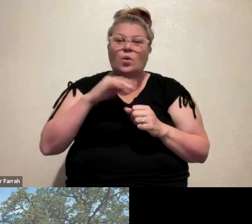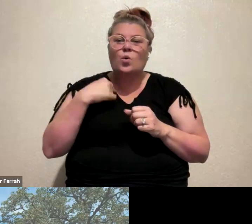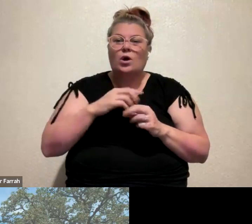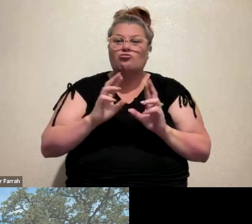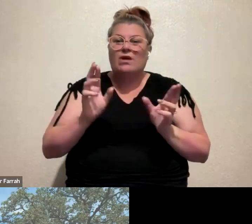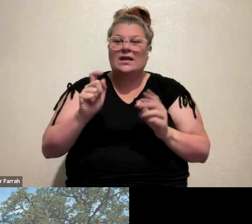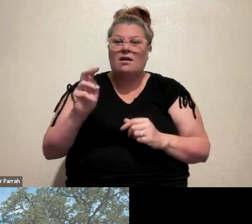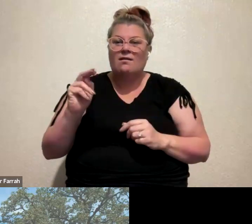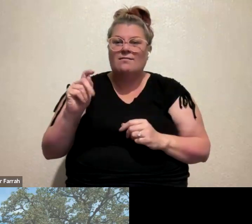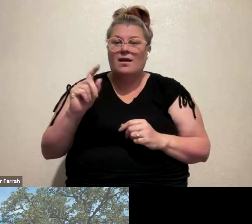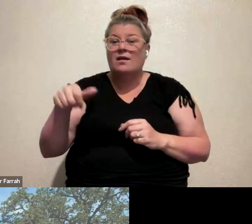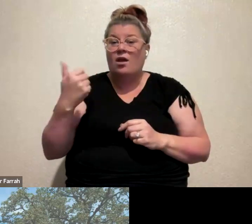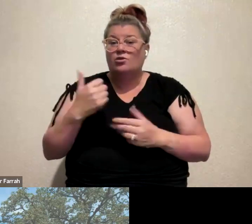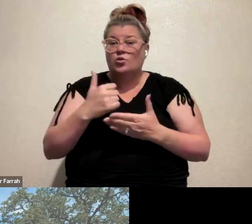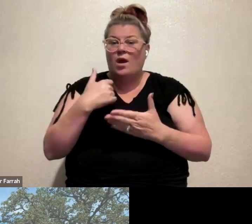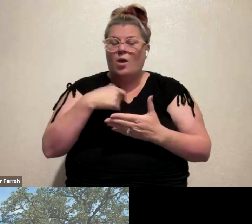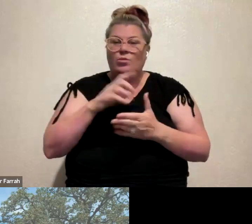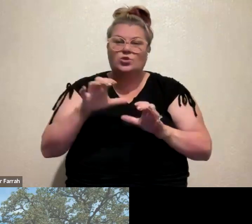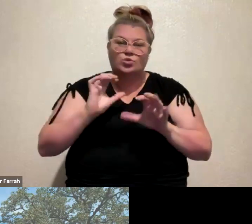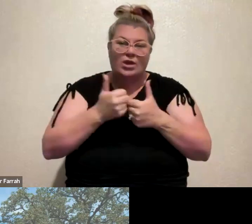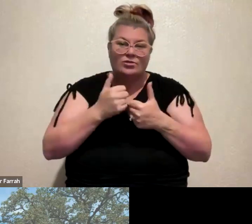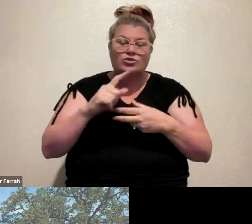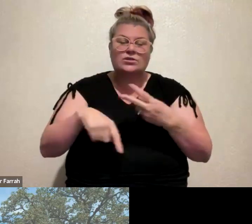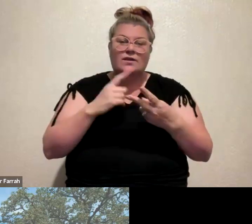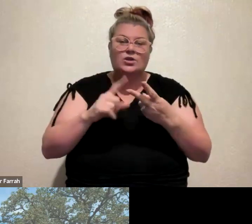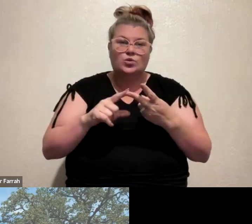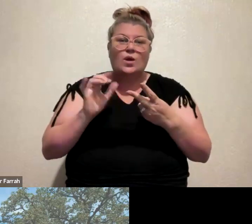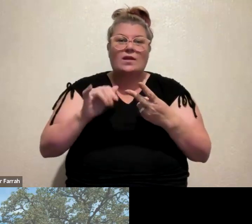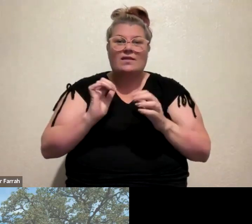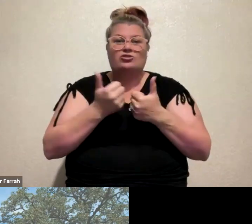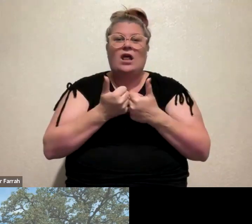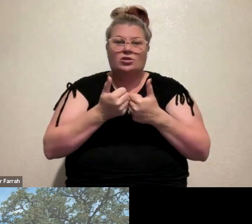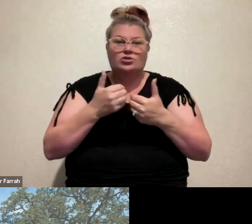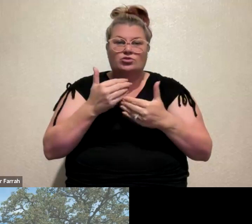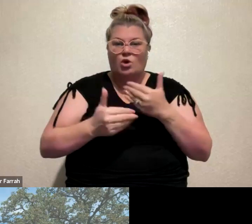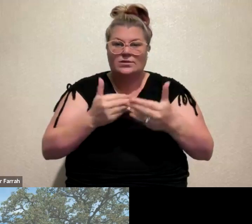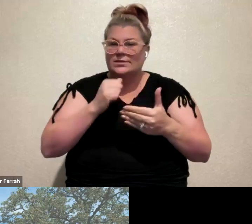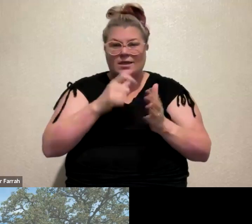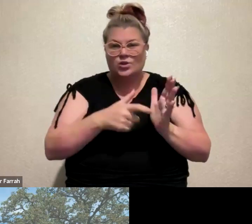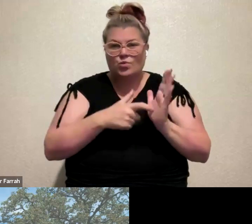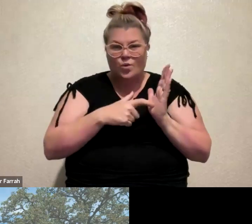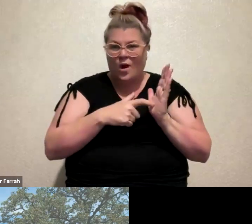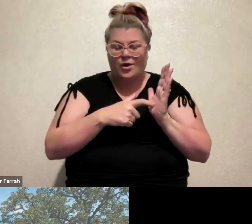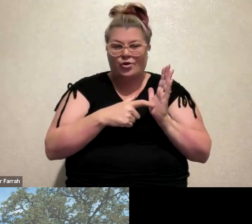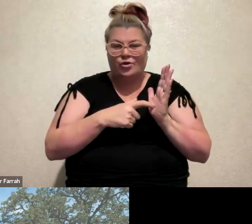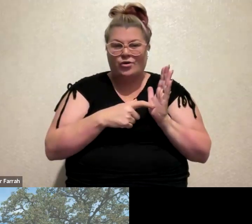can help us do challenges. And 2, that challenge process doesn't require indicating what plan tier